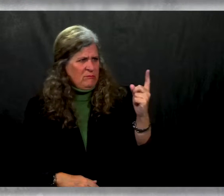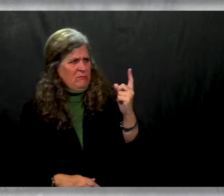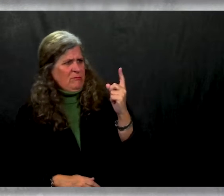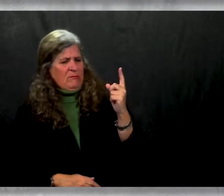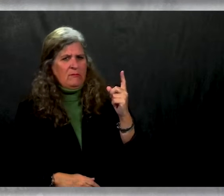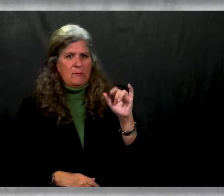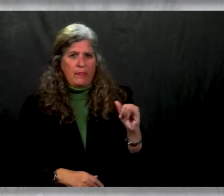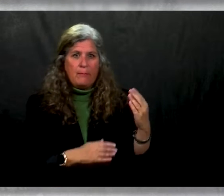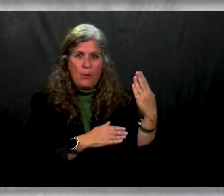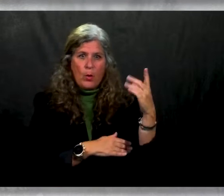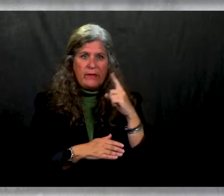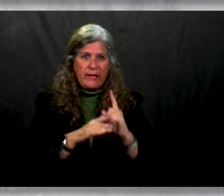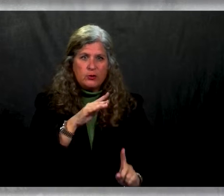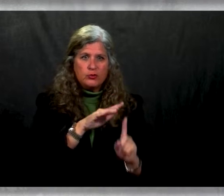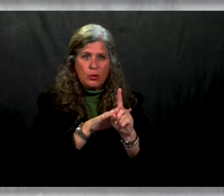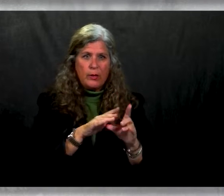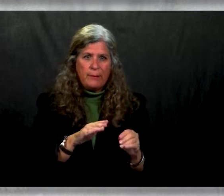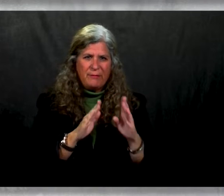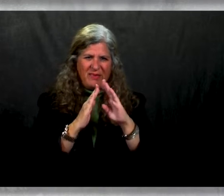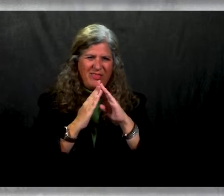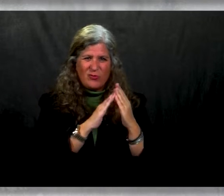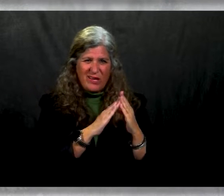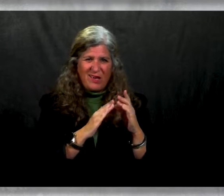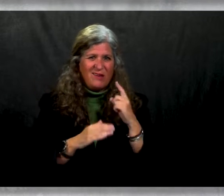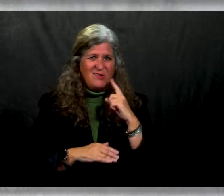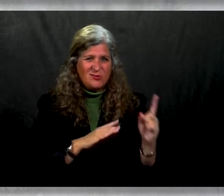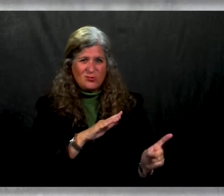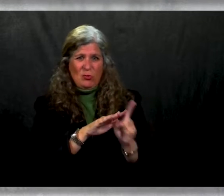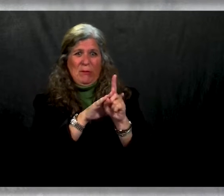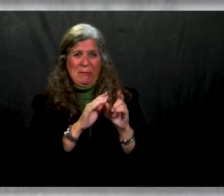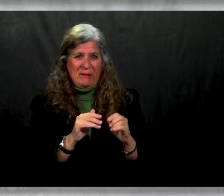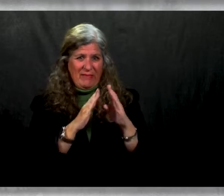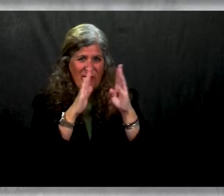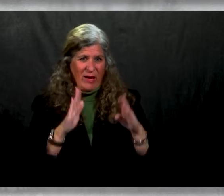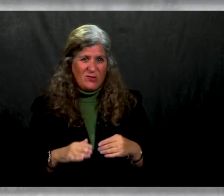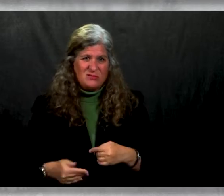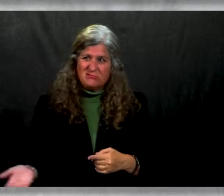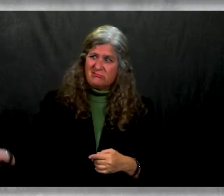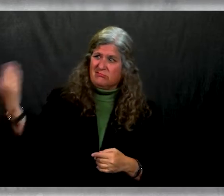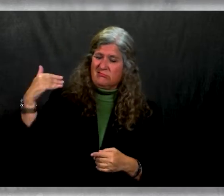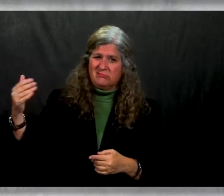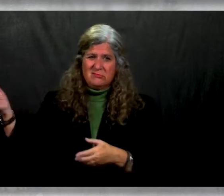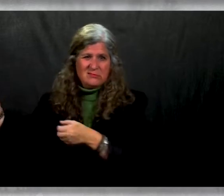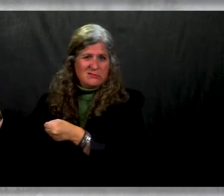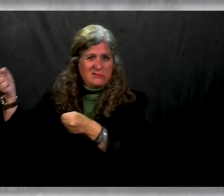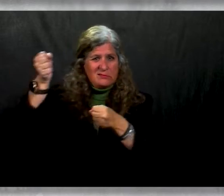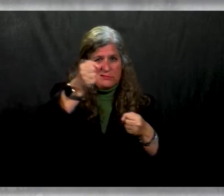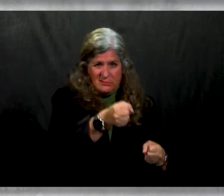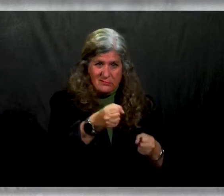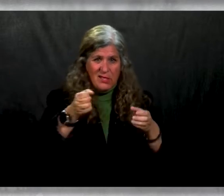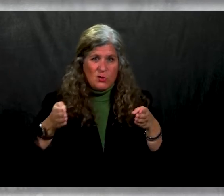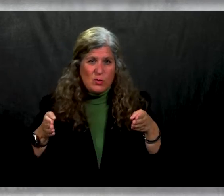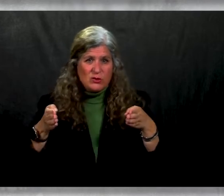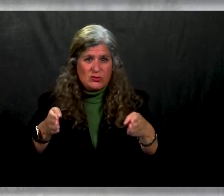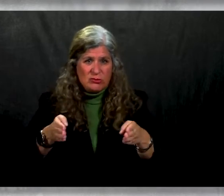that they showed up in their village, ordered them all to come together and took them out into some forest